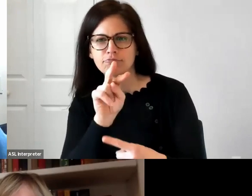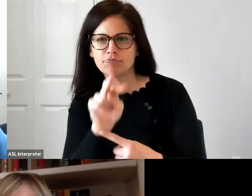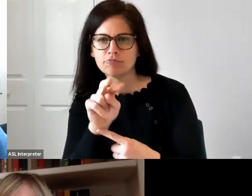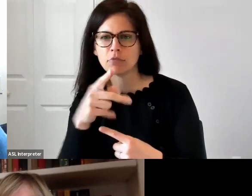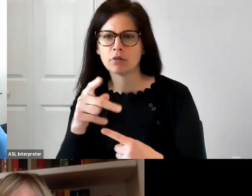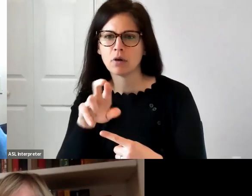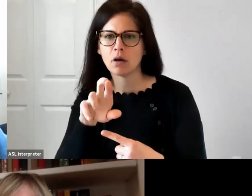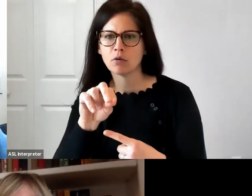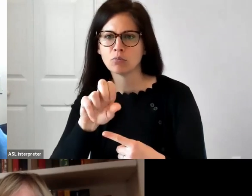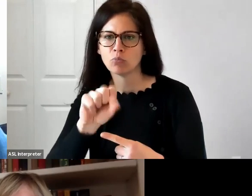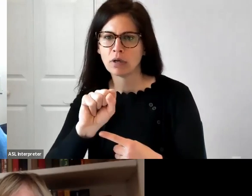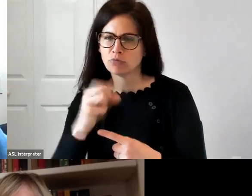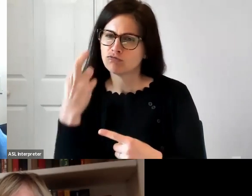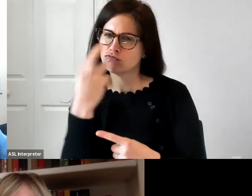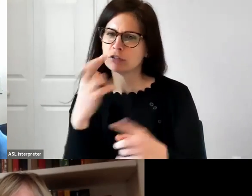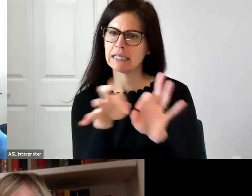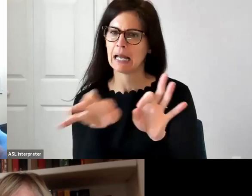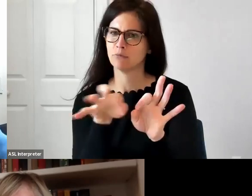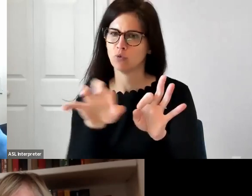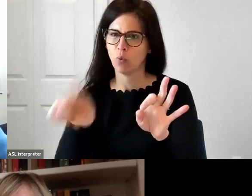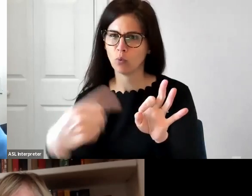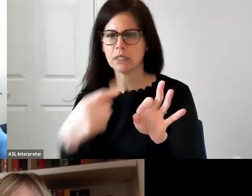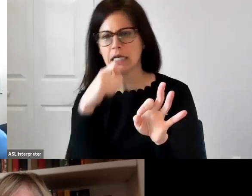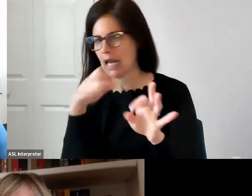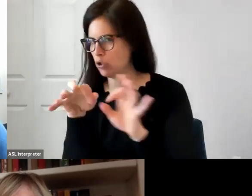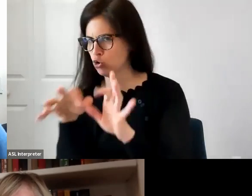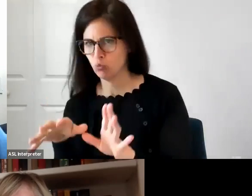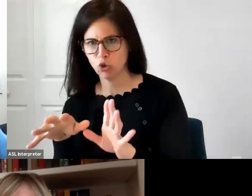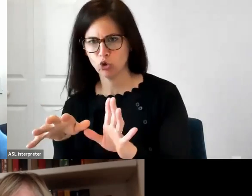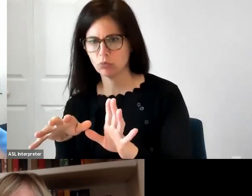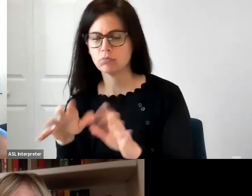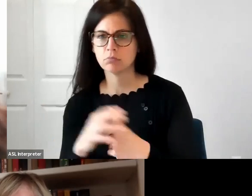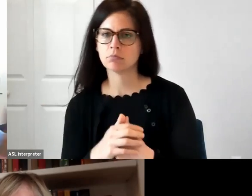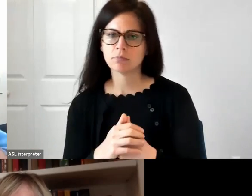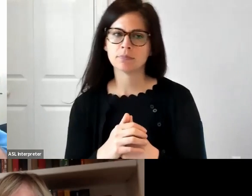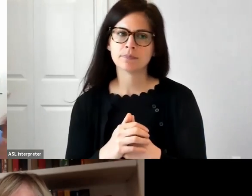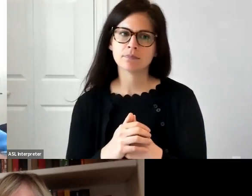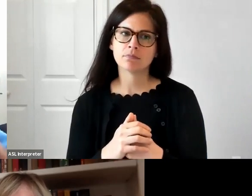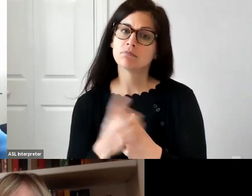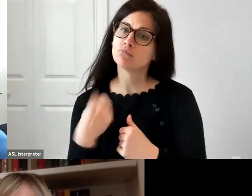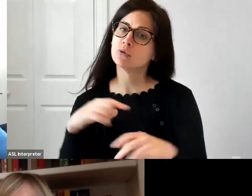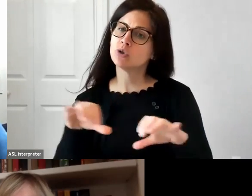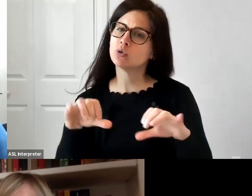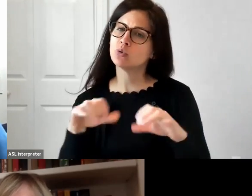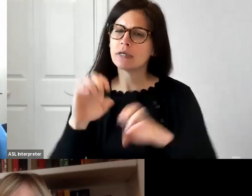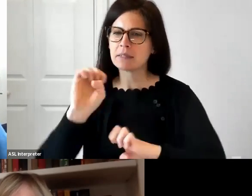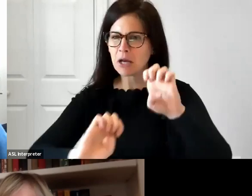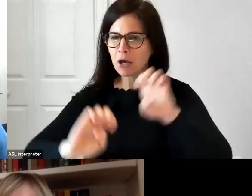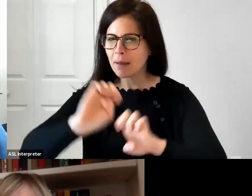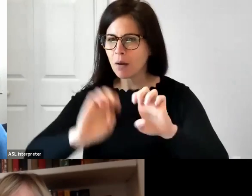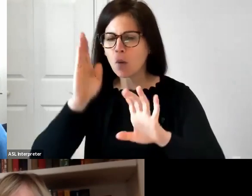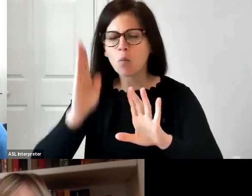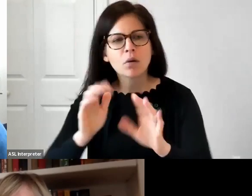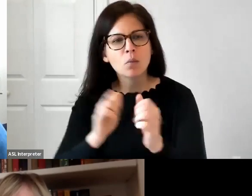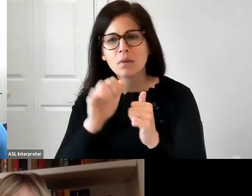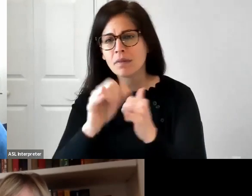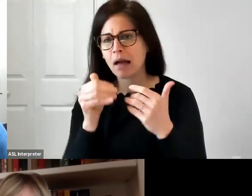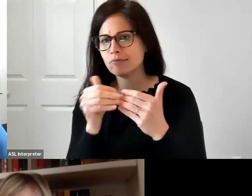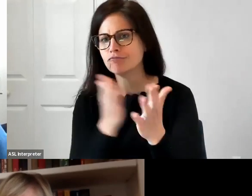which is why we had the captions and not the interpreter. We'll be doing a little experimenting with that throughout the week.